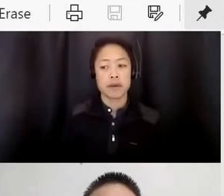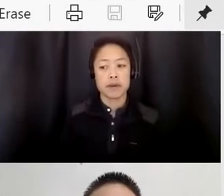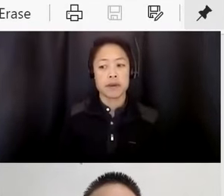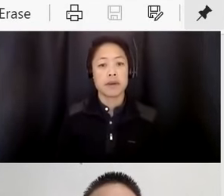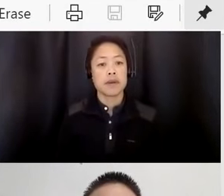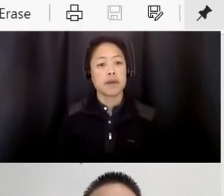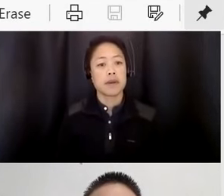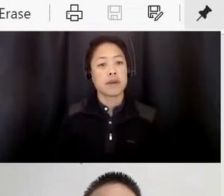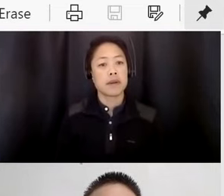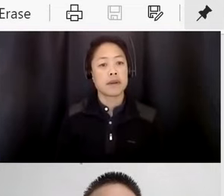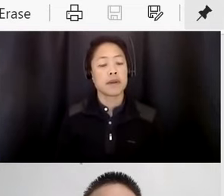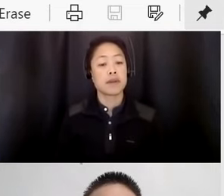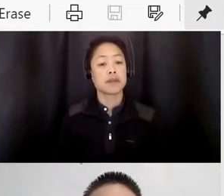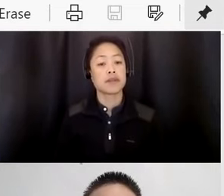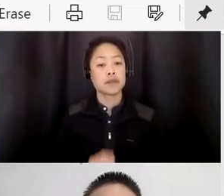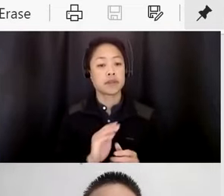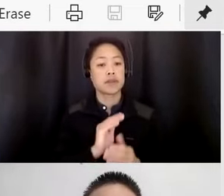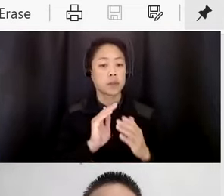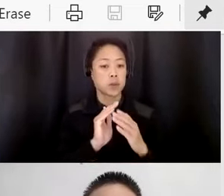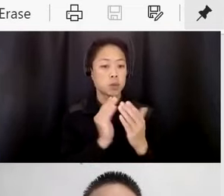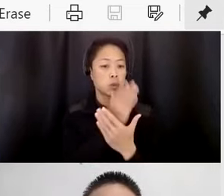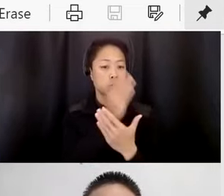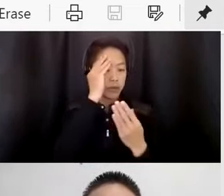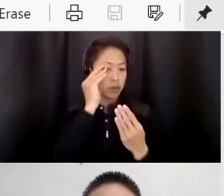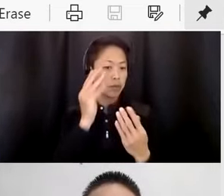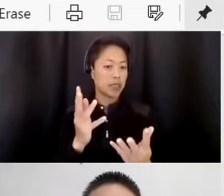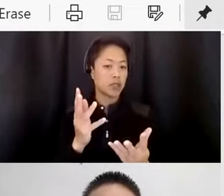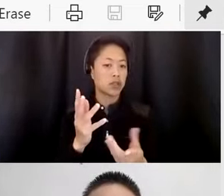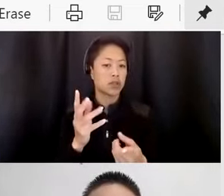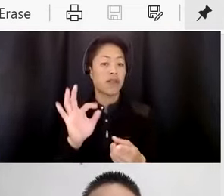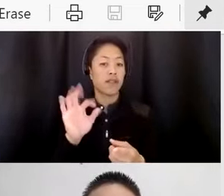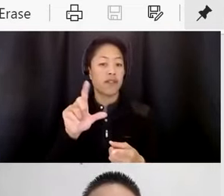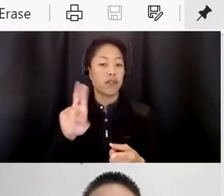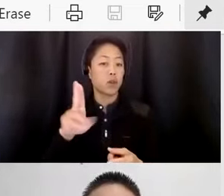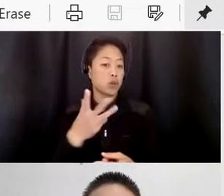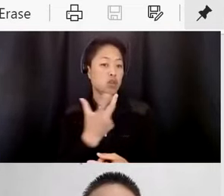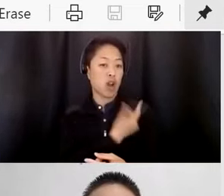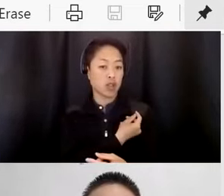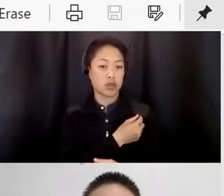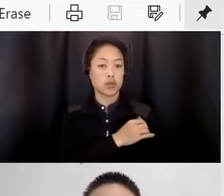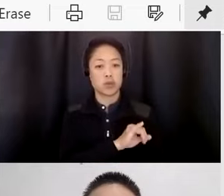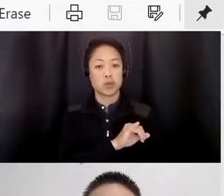OK, does this look good? So this is CAnotify.ca.gov